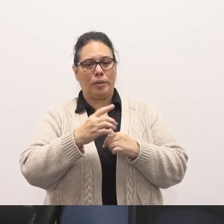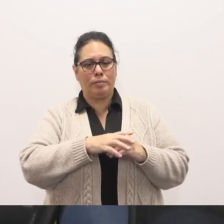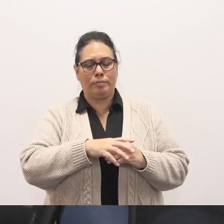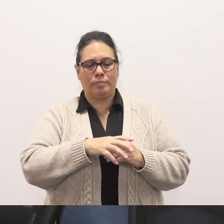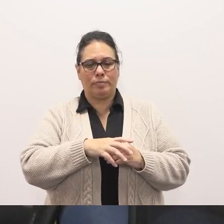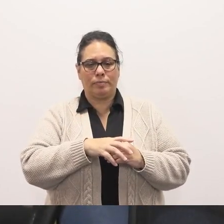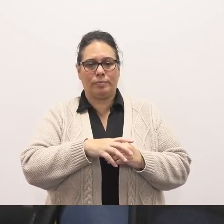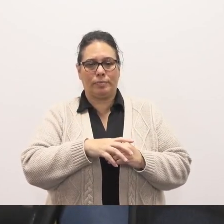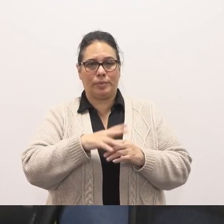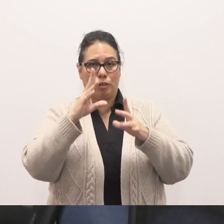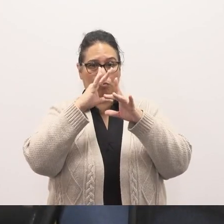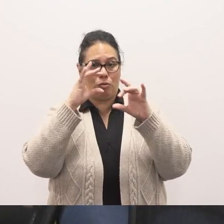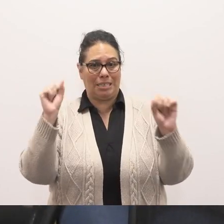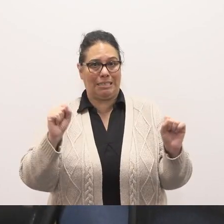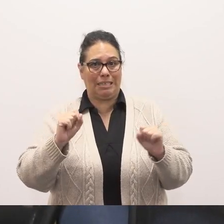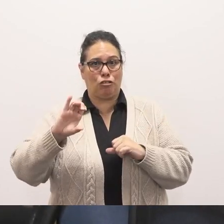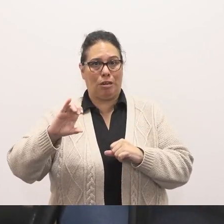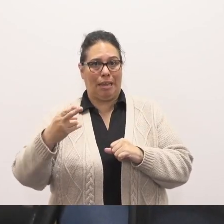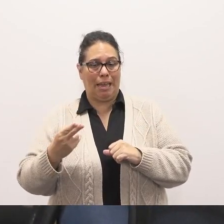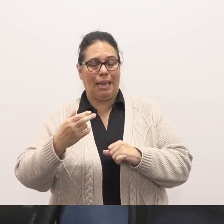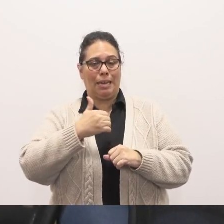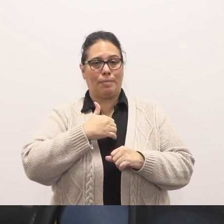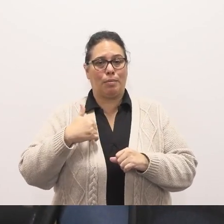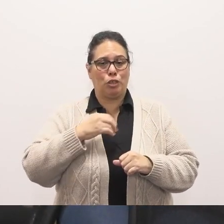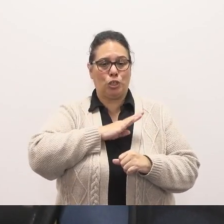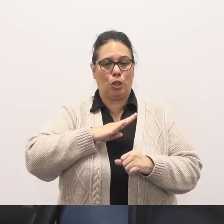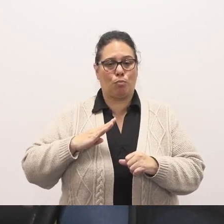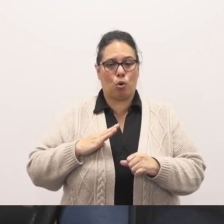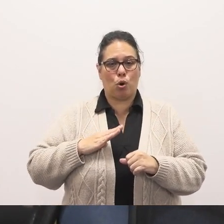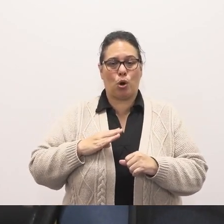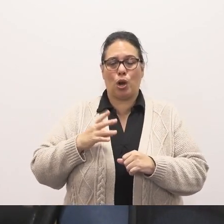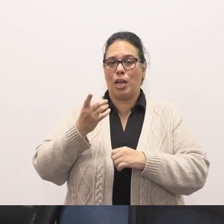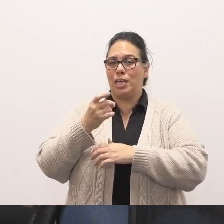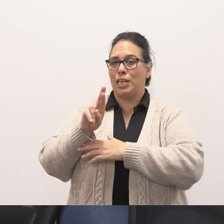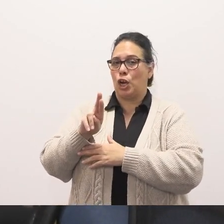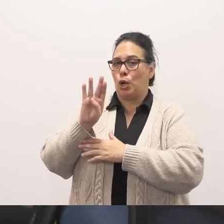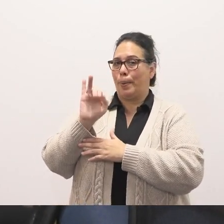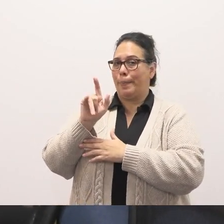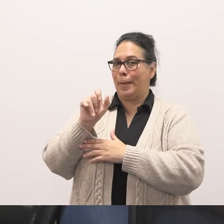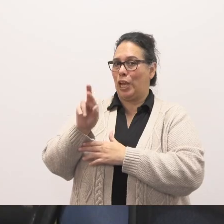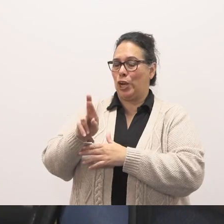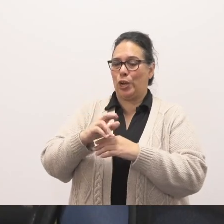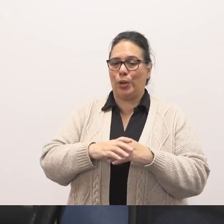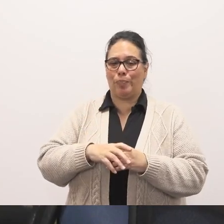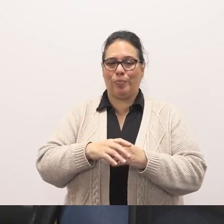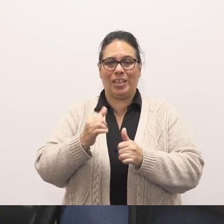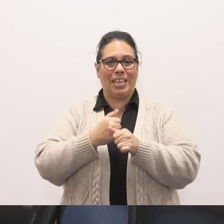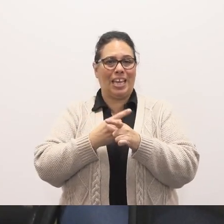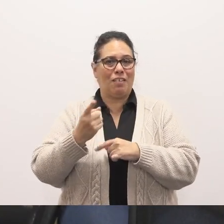President Craighead, members of the board, Dr. Baker, everybody in attendance.